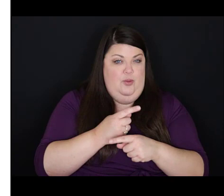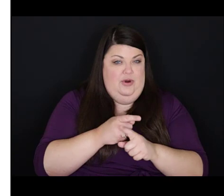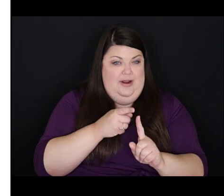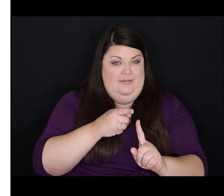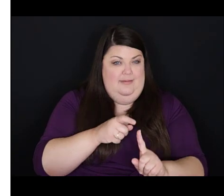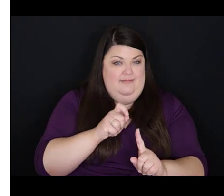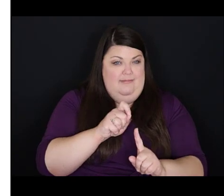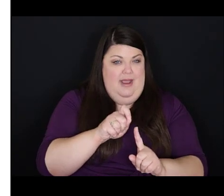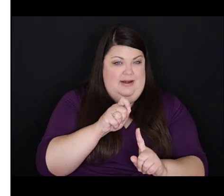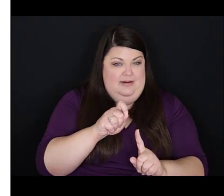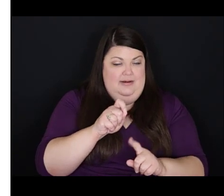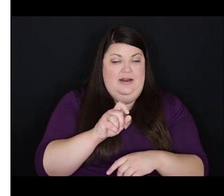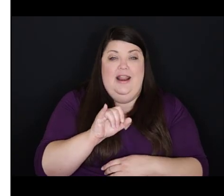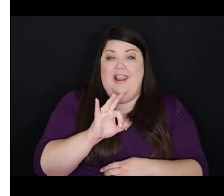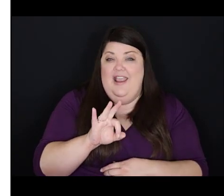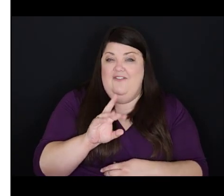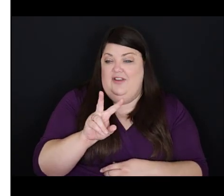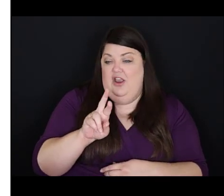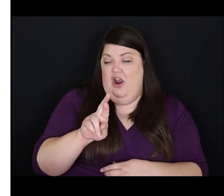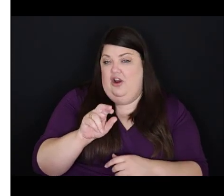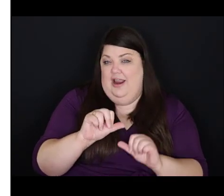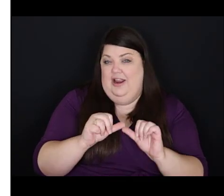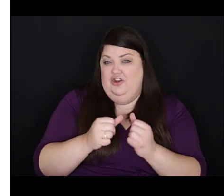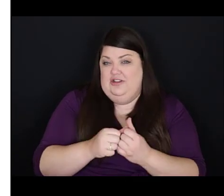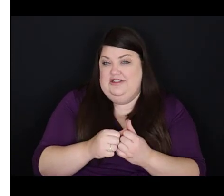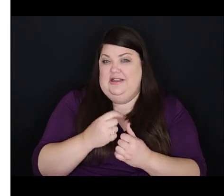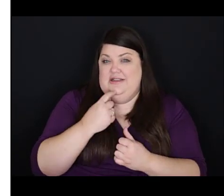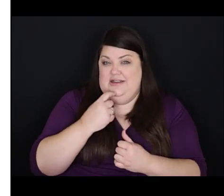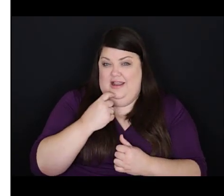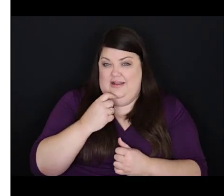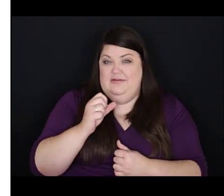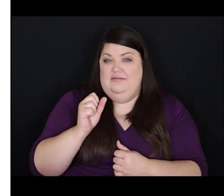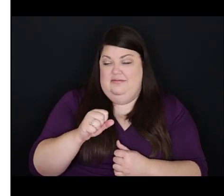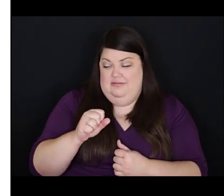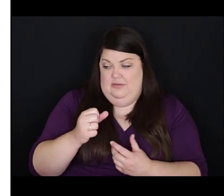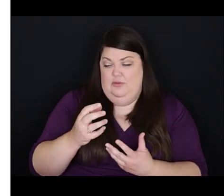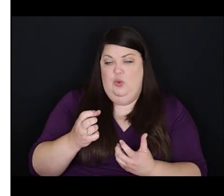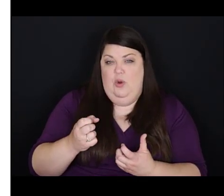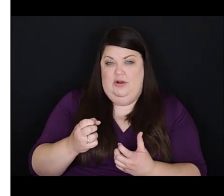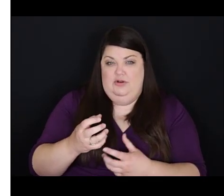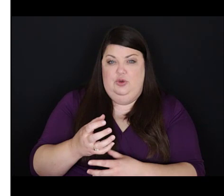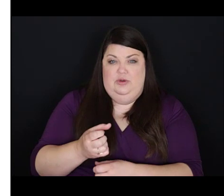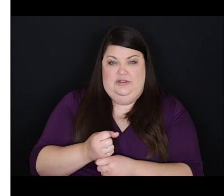If a VR agency indicates it has elected to receive Title VI funds,